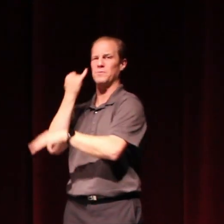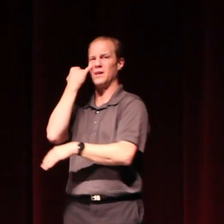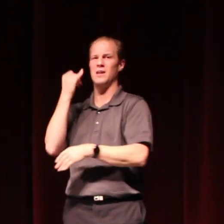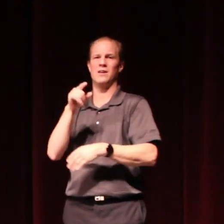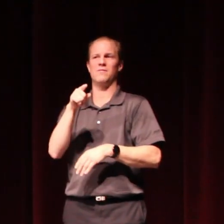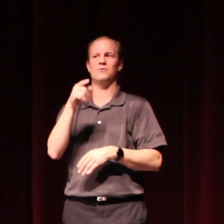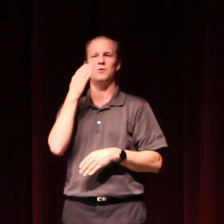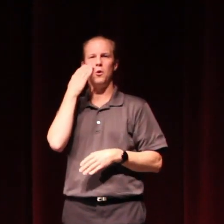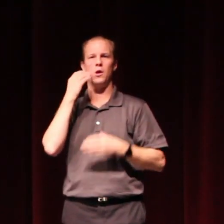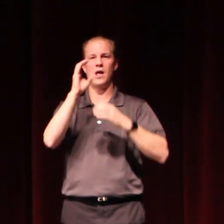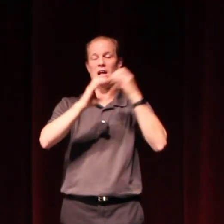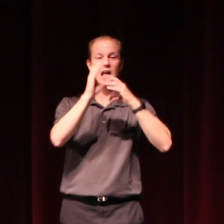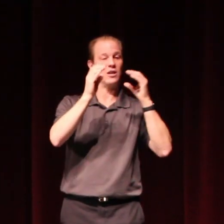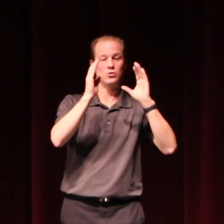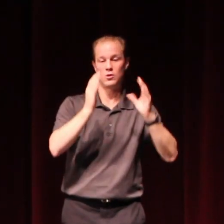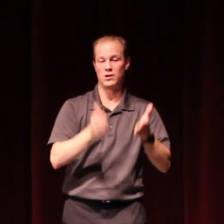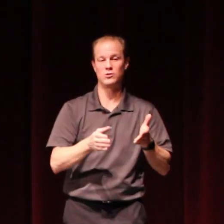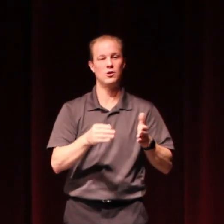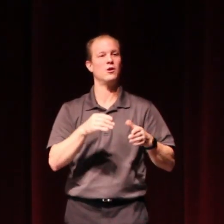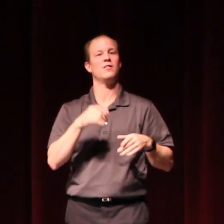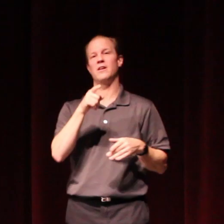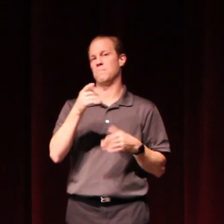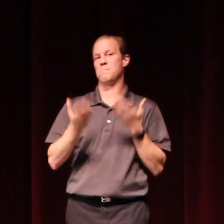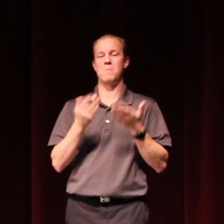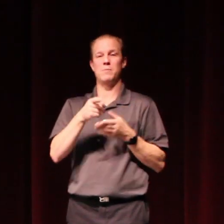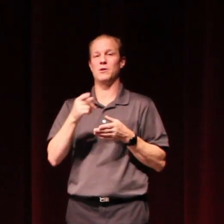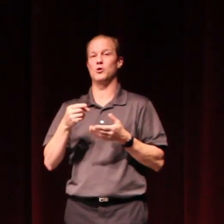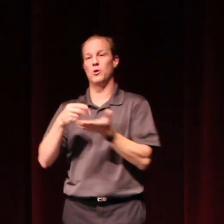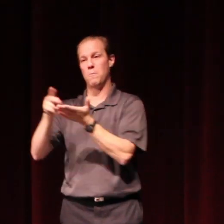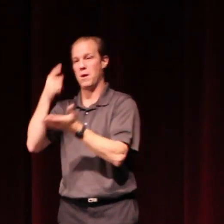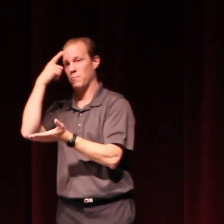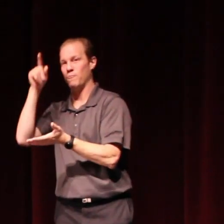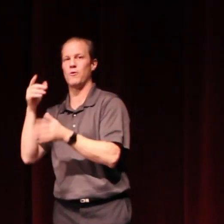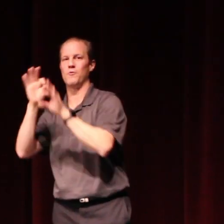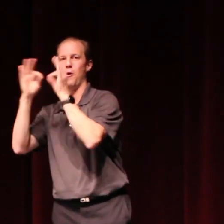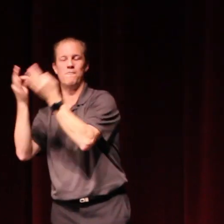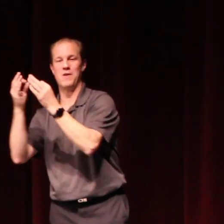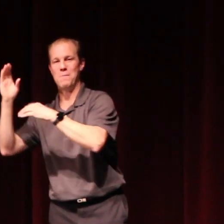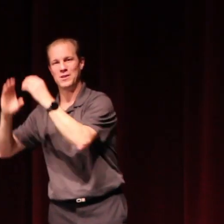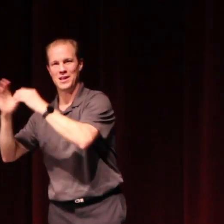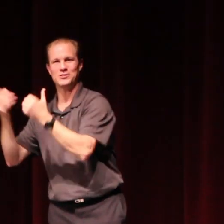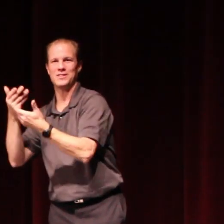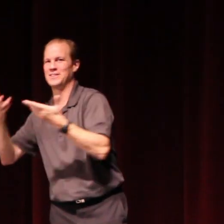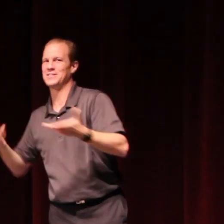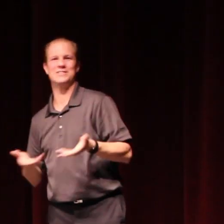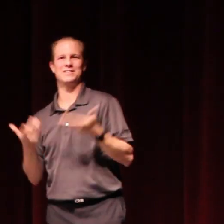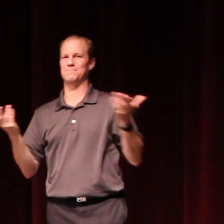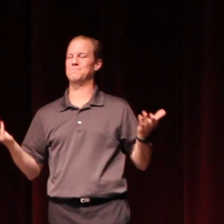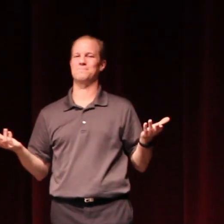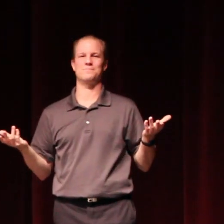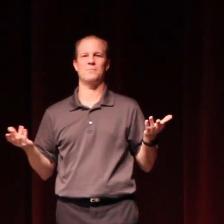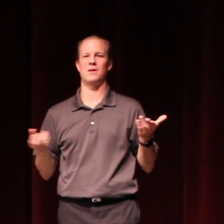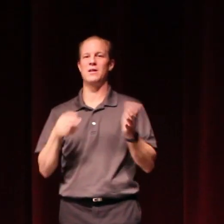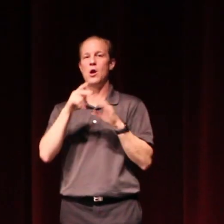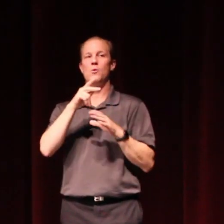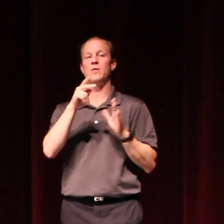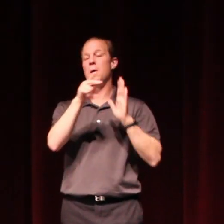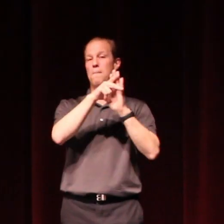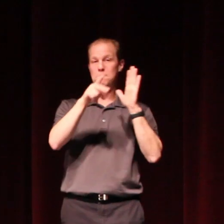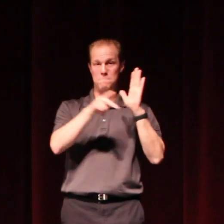specifically tied into with a family matter, that's certainly something that could come up with a policy board, but a policy board helps greatly in mitigating those